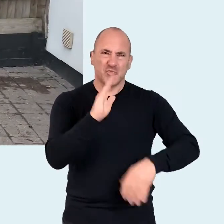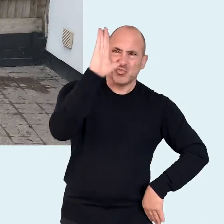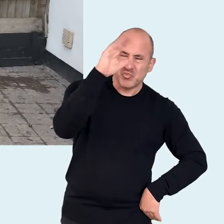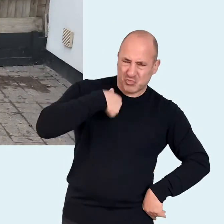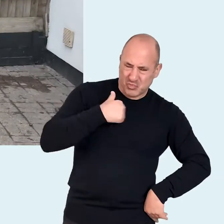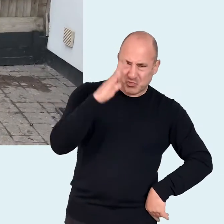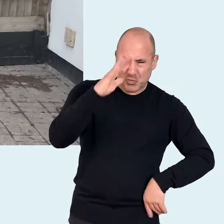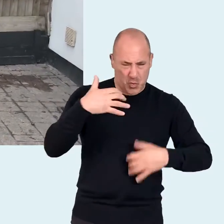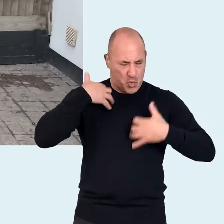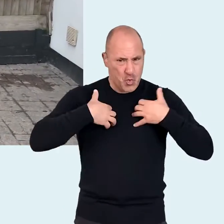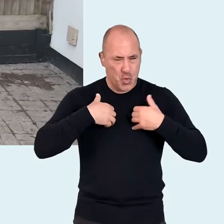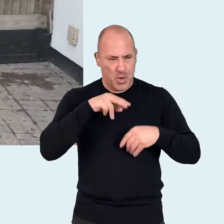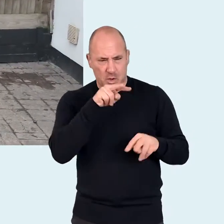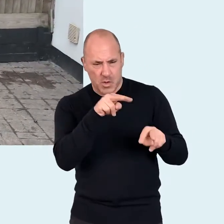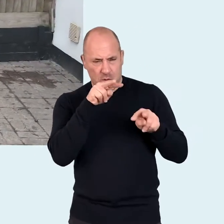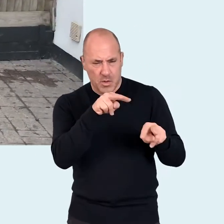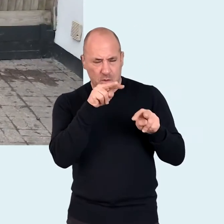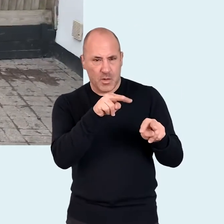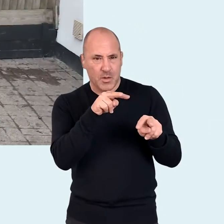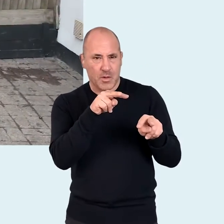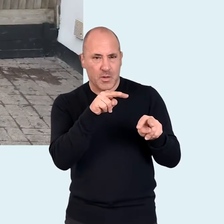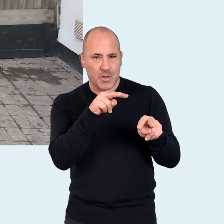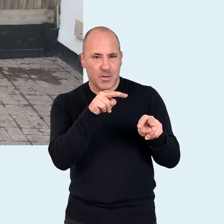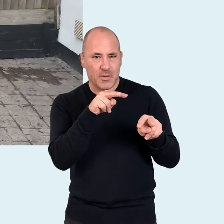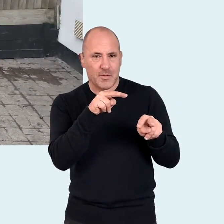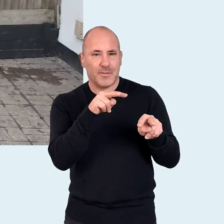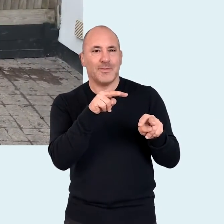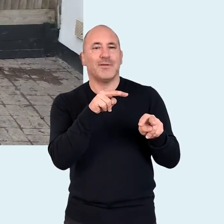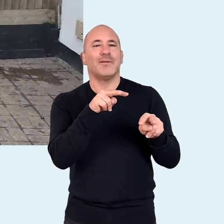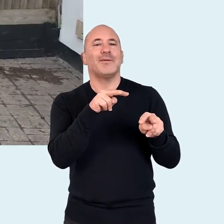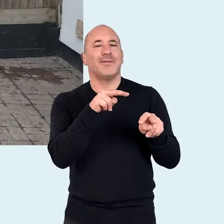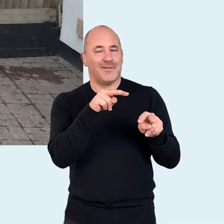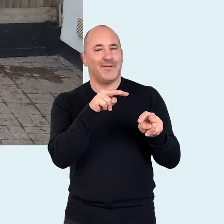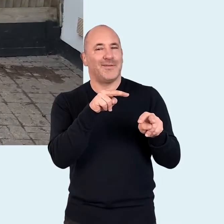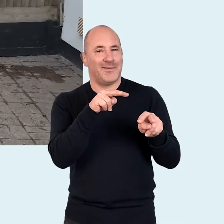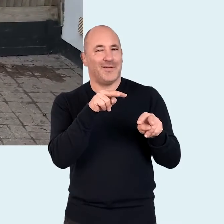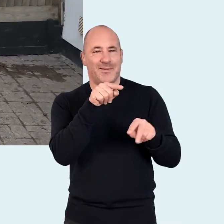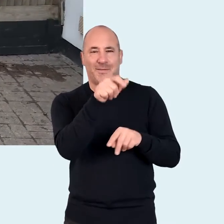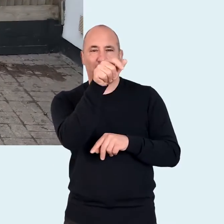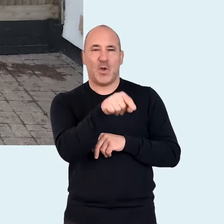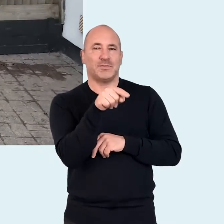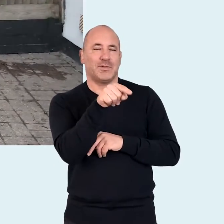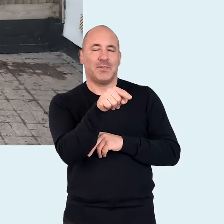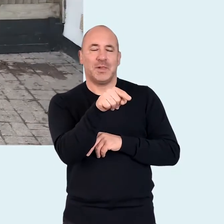dedication, extra level of enthusiasm? Who's always there, who's always ready at the front